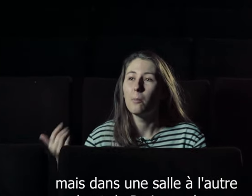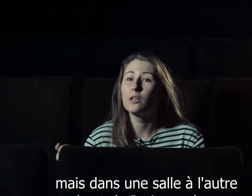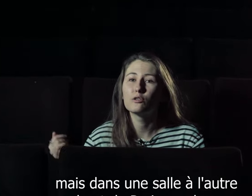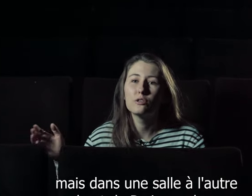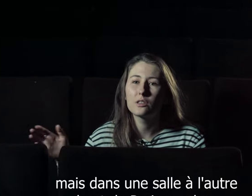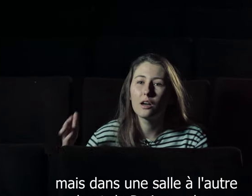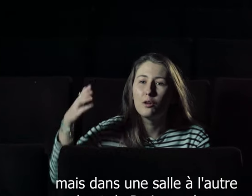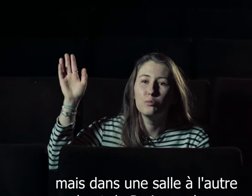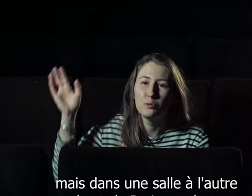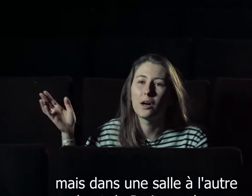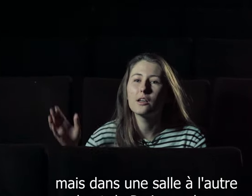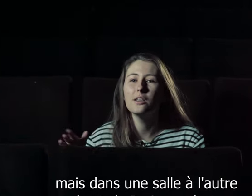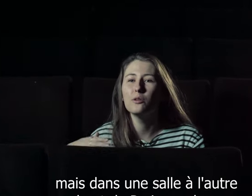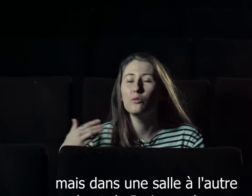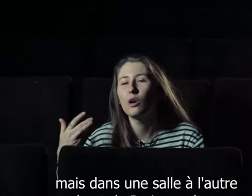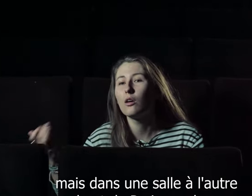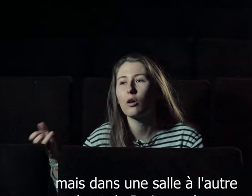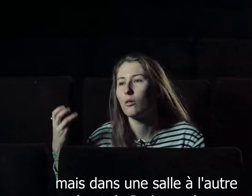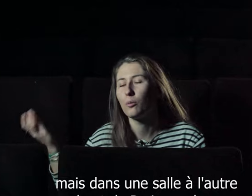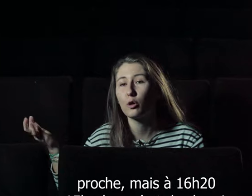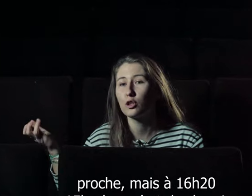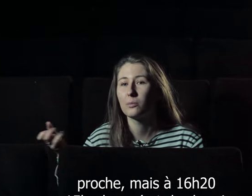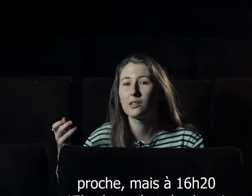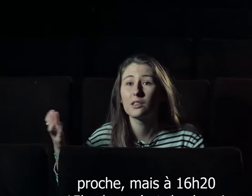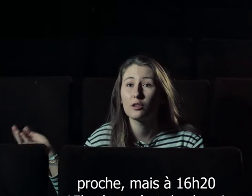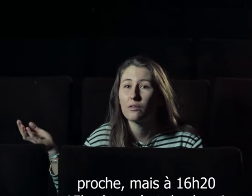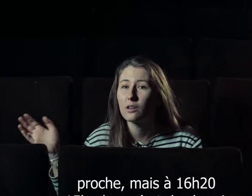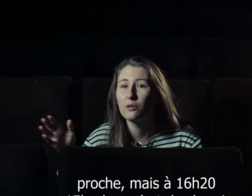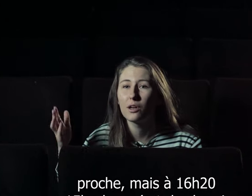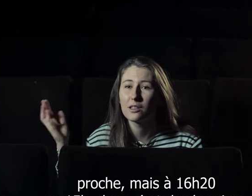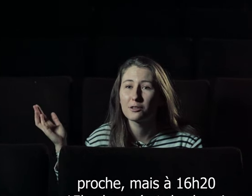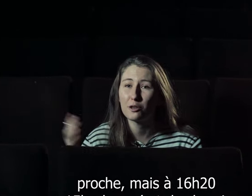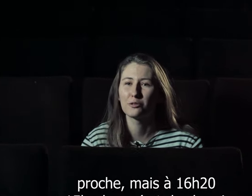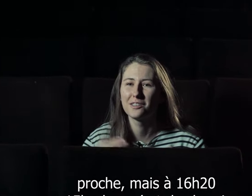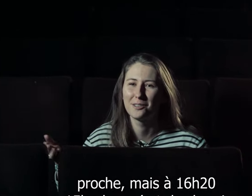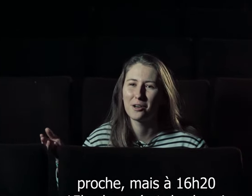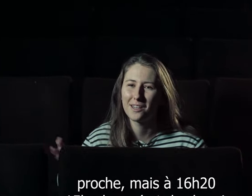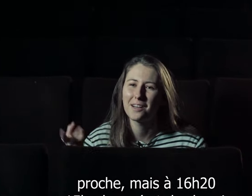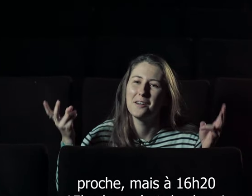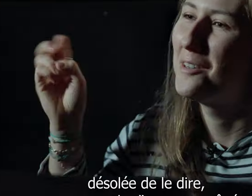but in a room at the other end of Paris or close by, but at 4:20 p.m. or 3 p.m., so these are times,